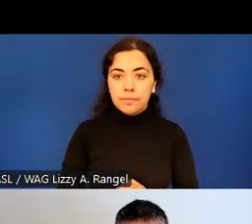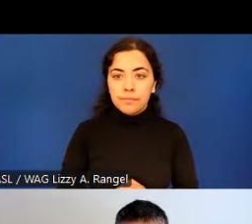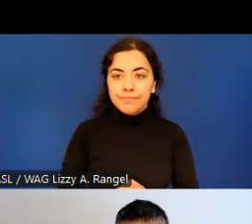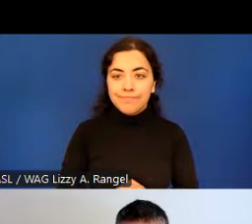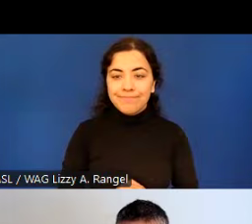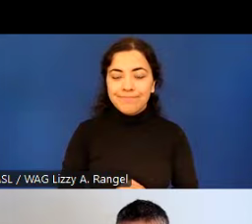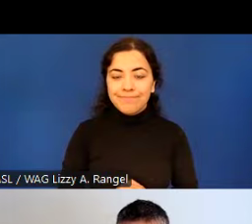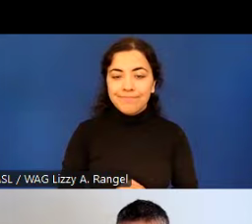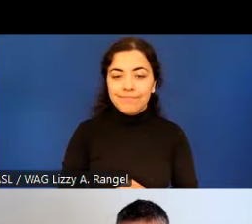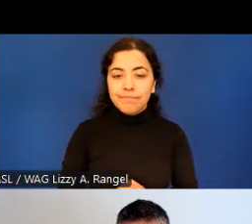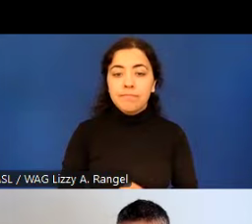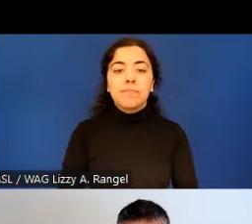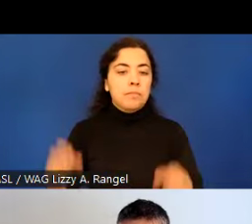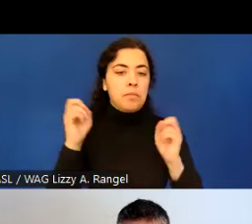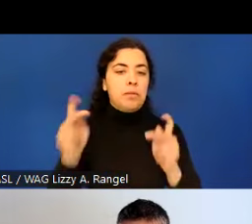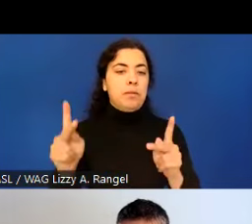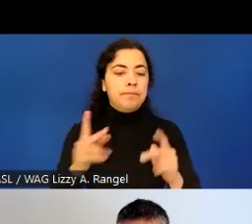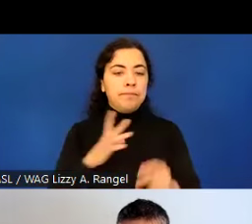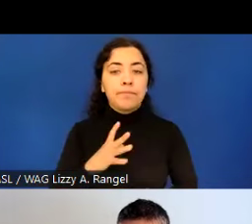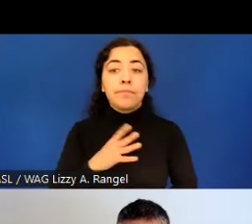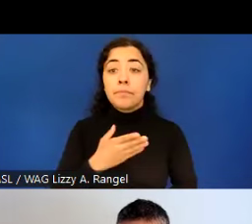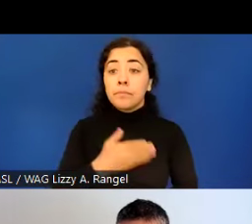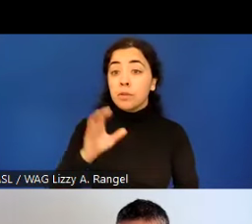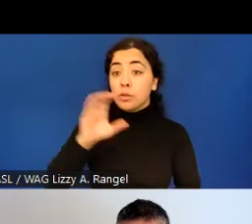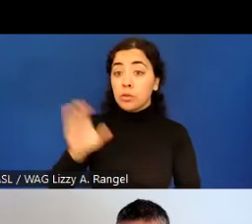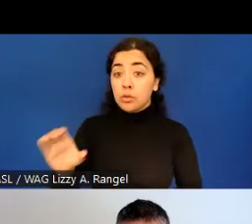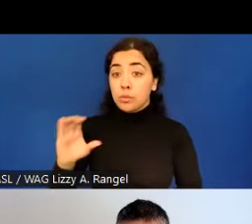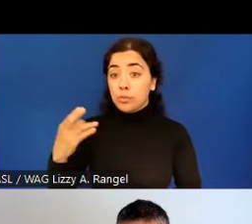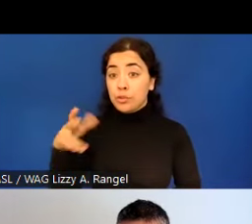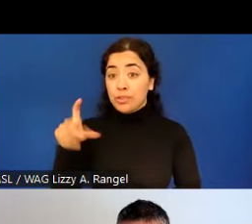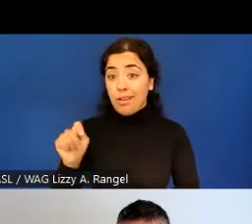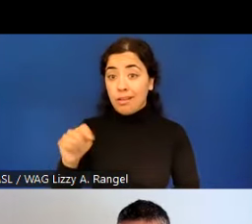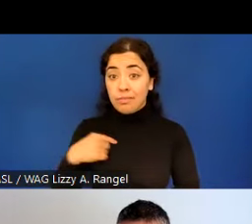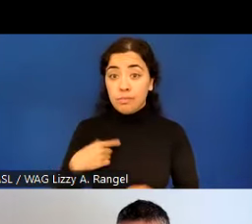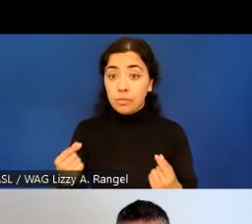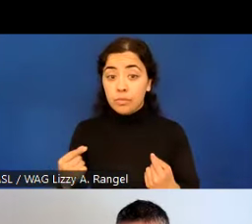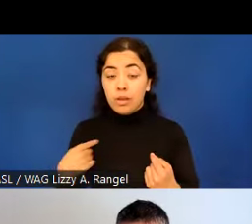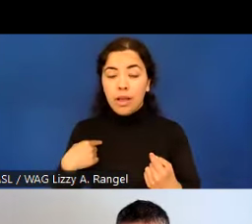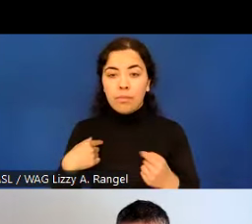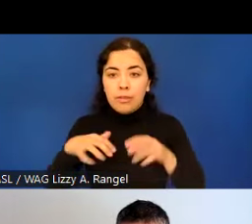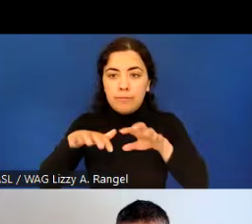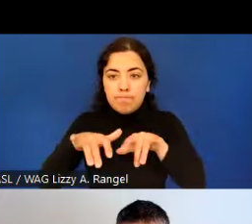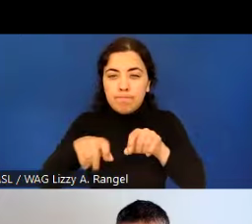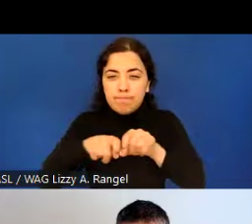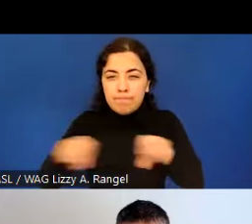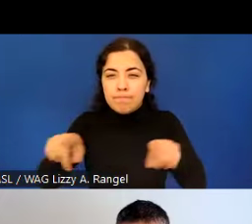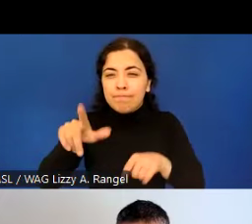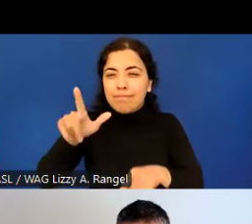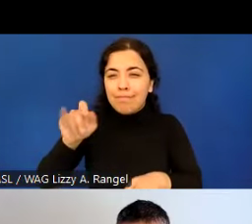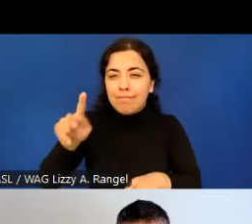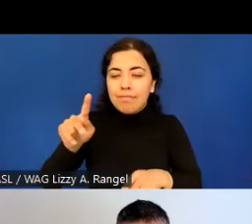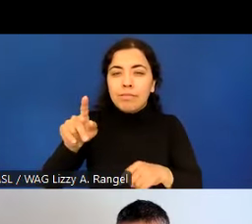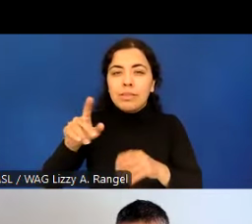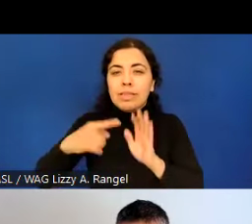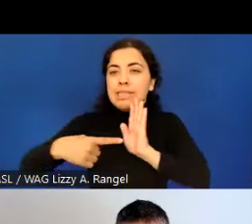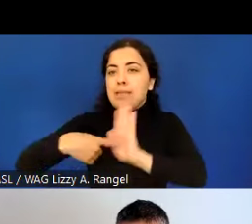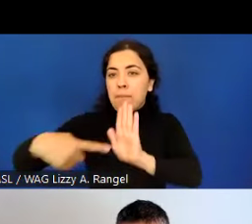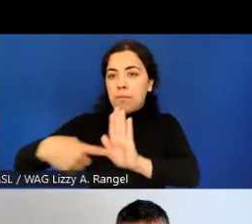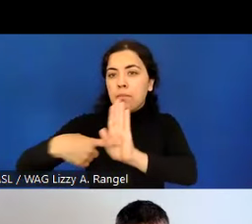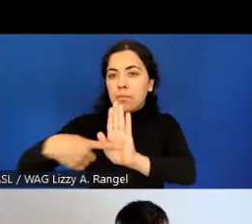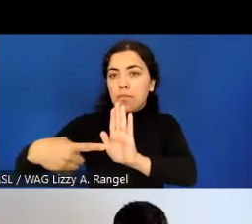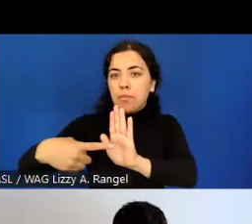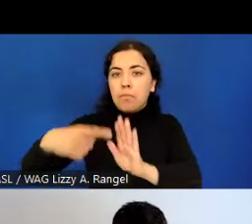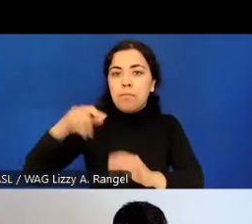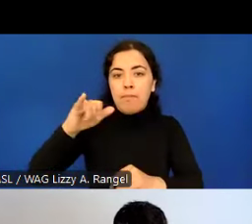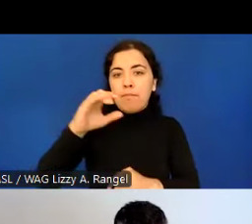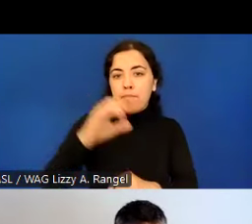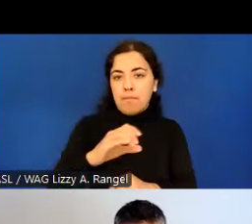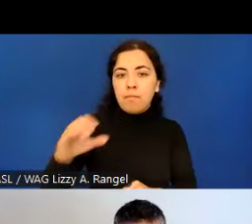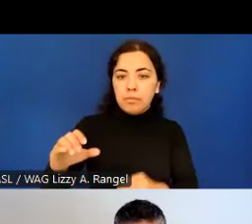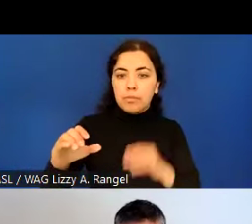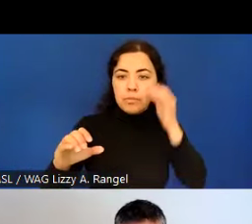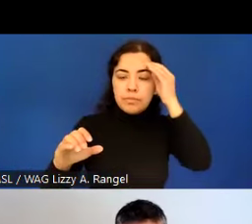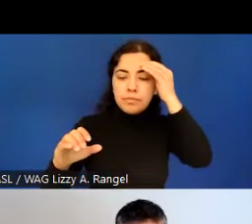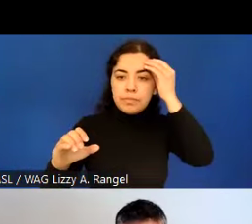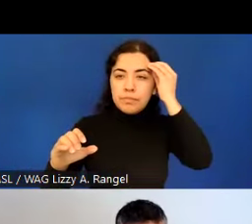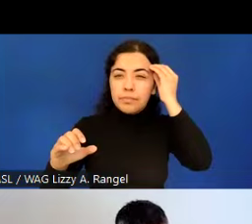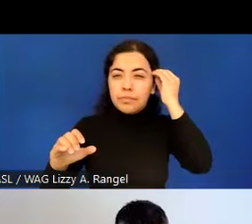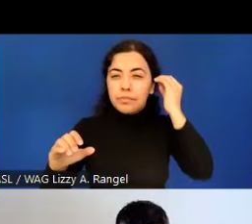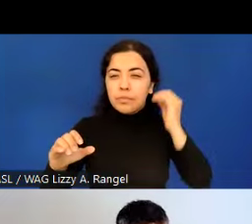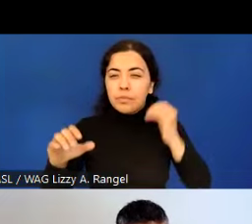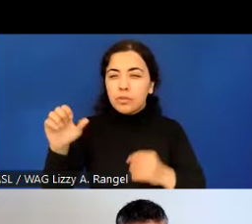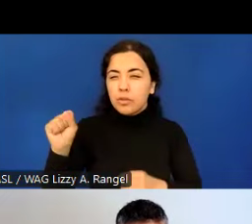Okay, so in the Zoom chat, I will share a demo of the captions software that national